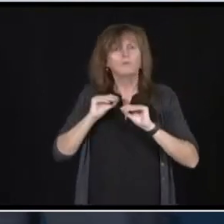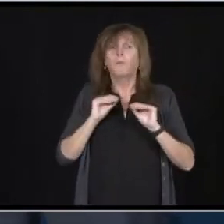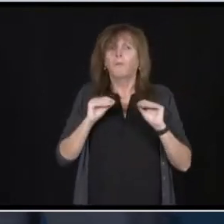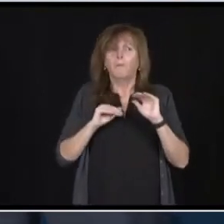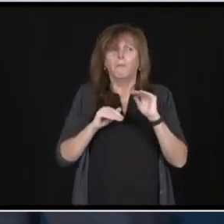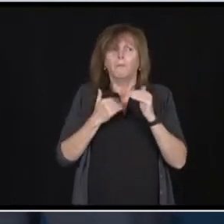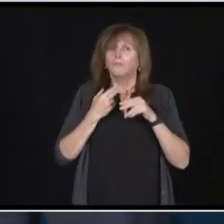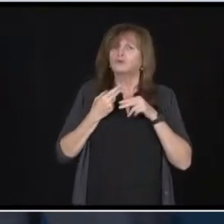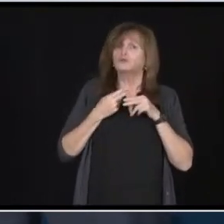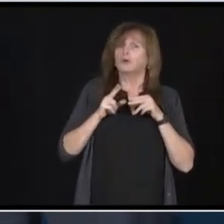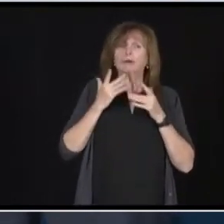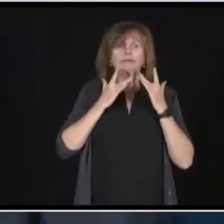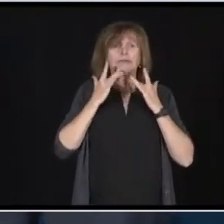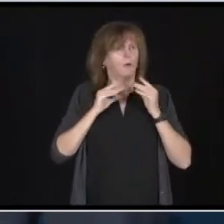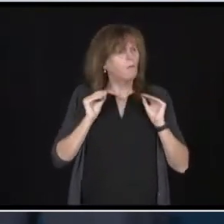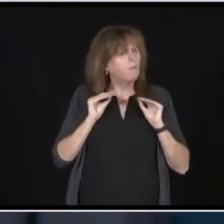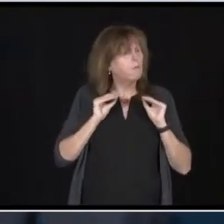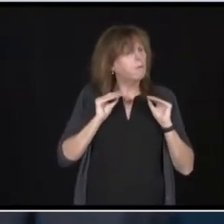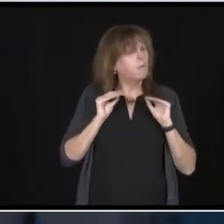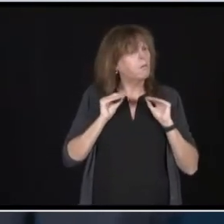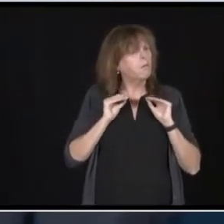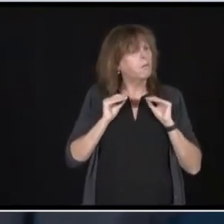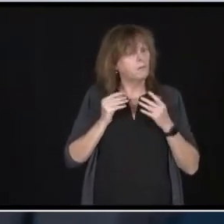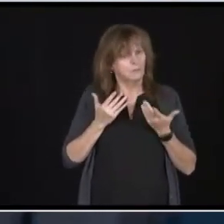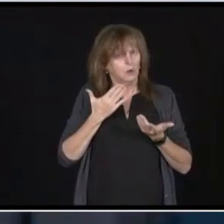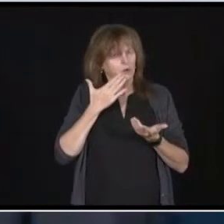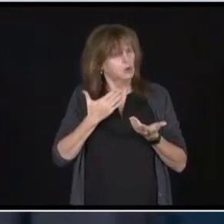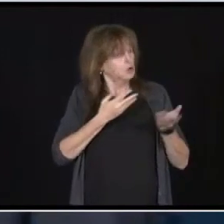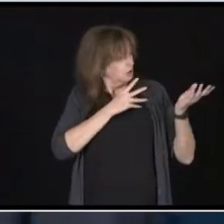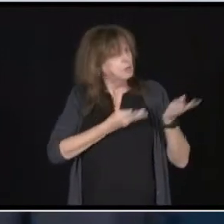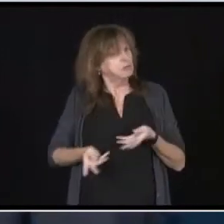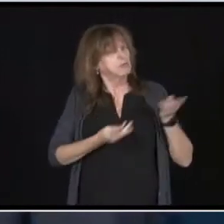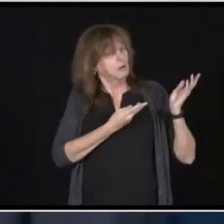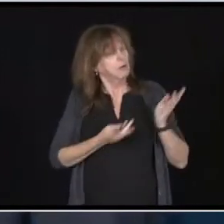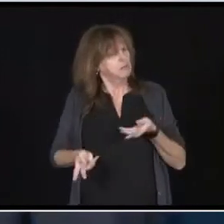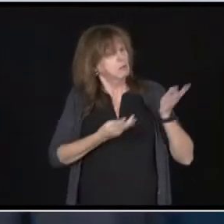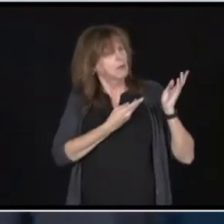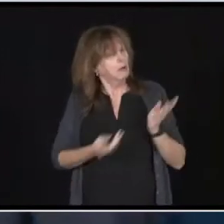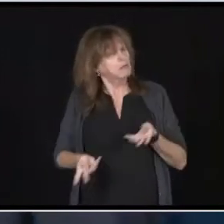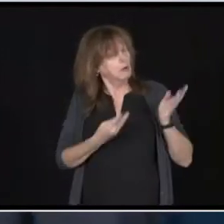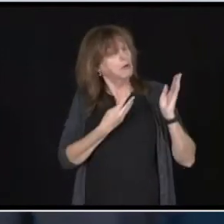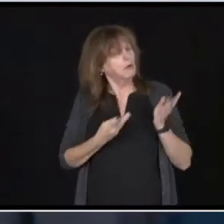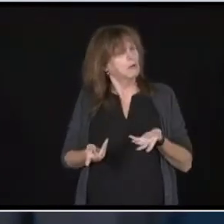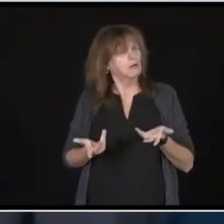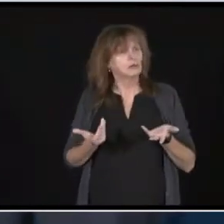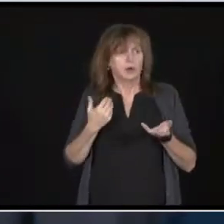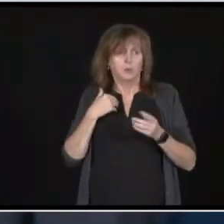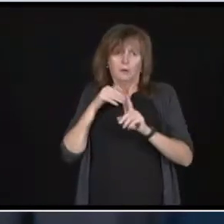But we are shipping as well to primary care physicians, nurse practitioners and so on. As well as to pharmacies.